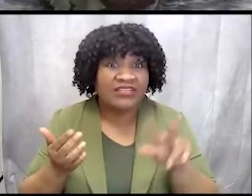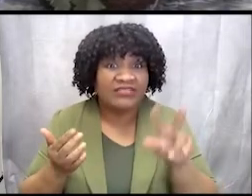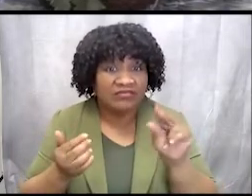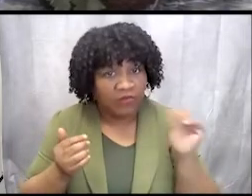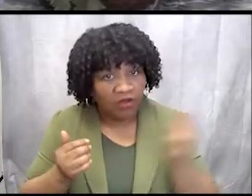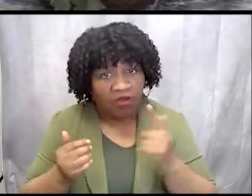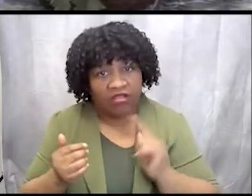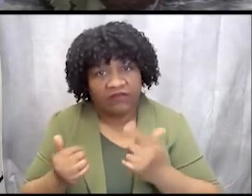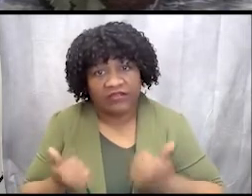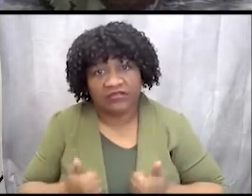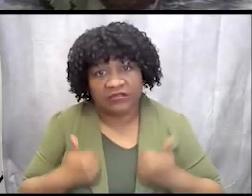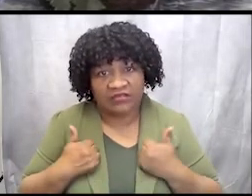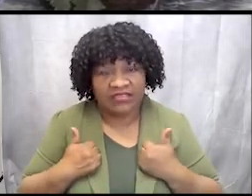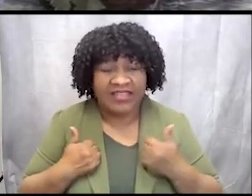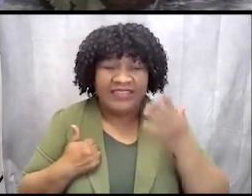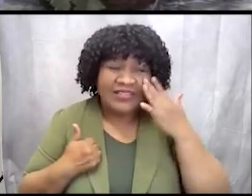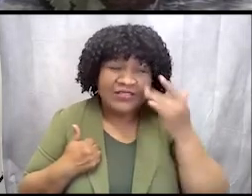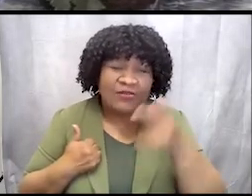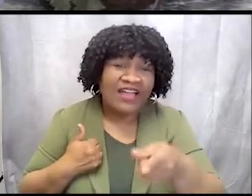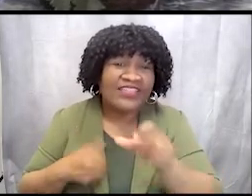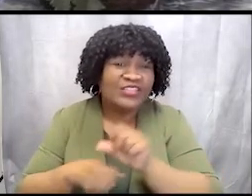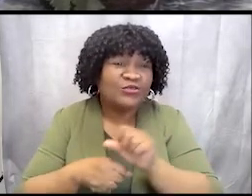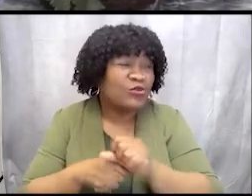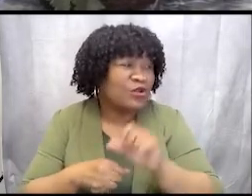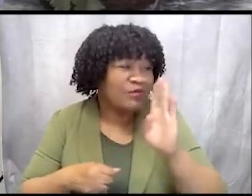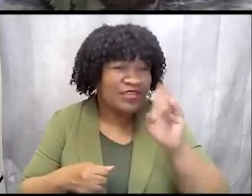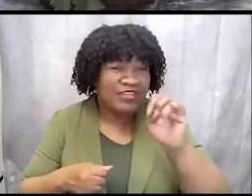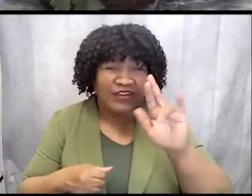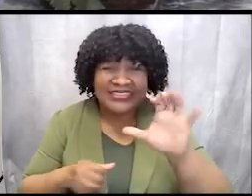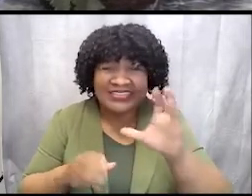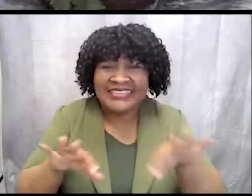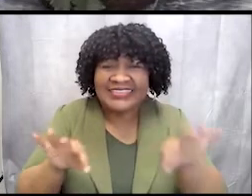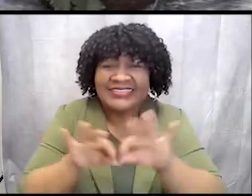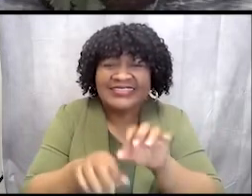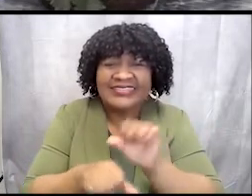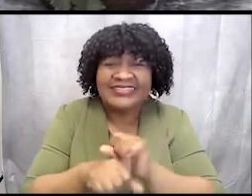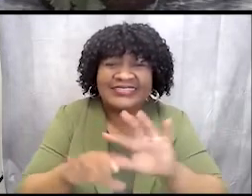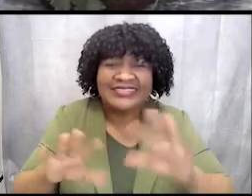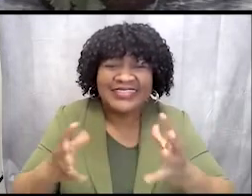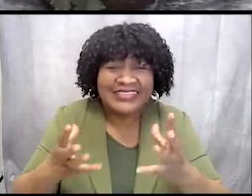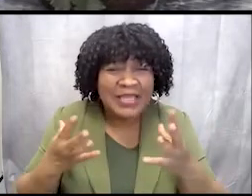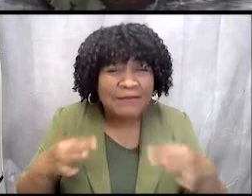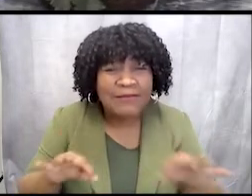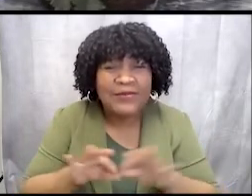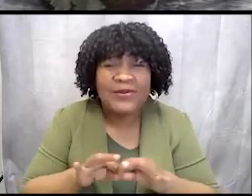And so that's why this work is so important. And so I think, again,